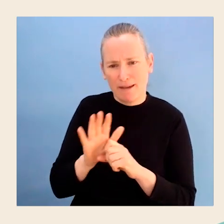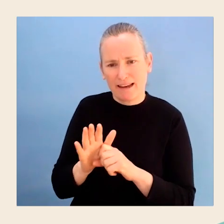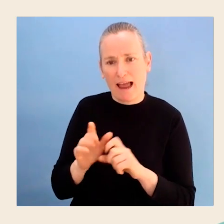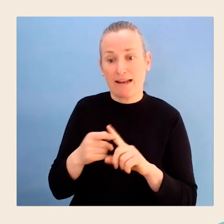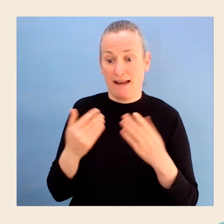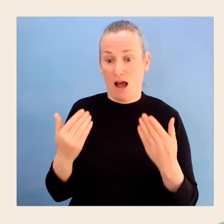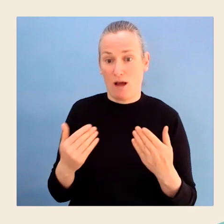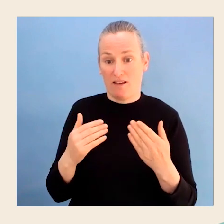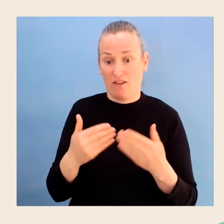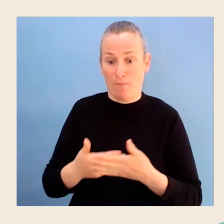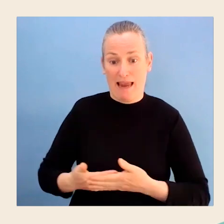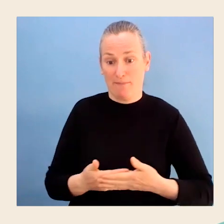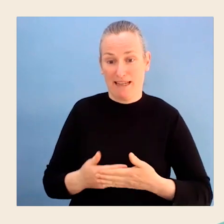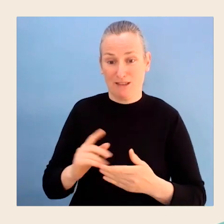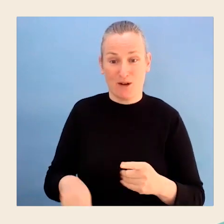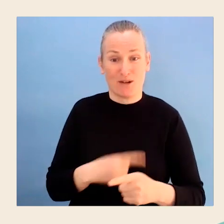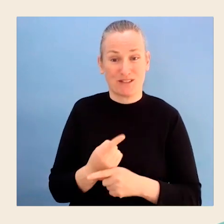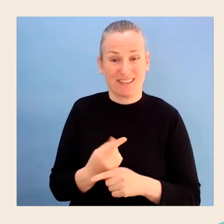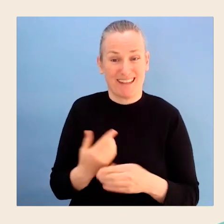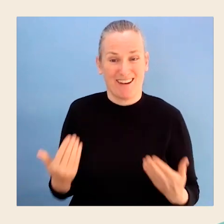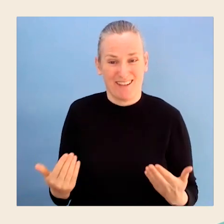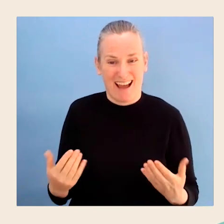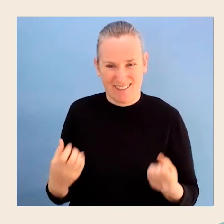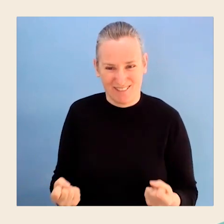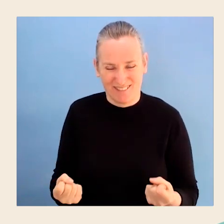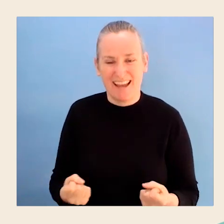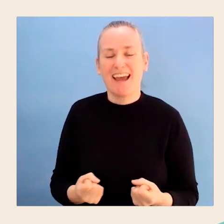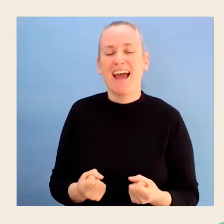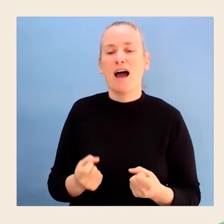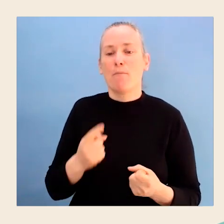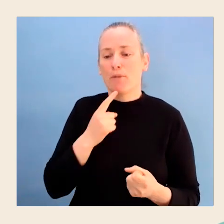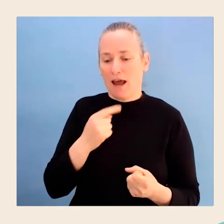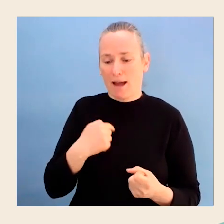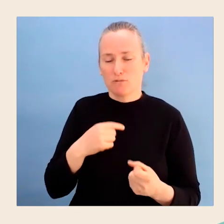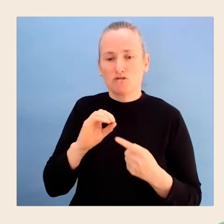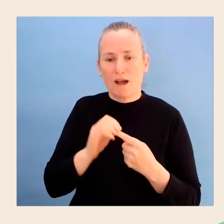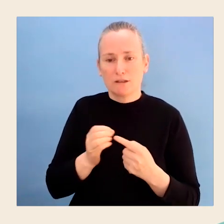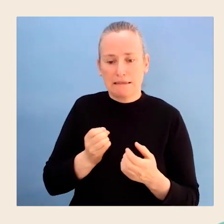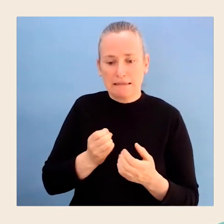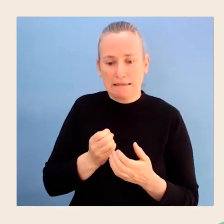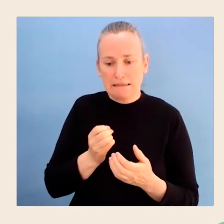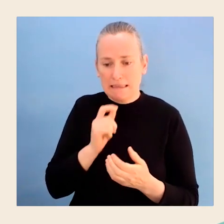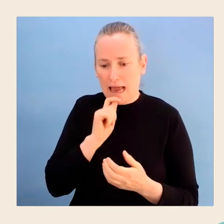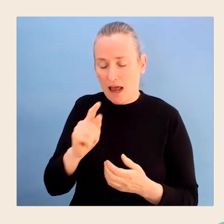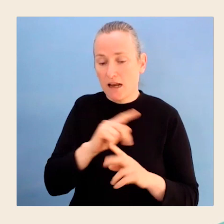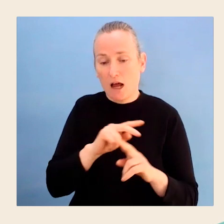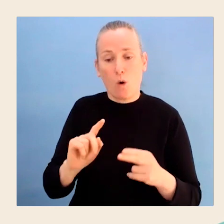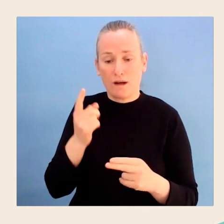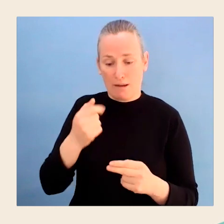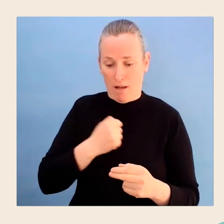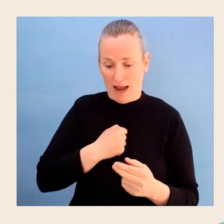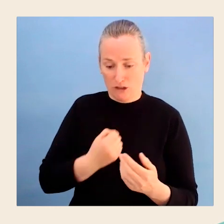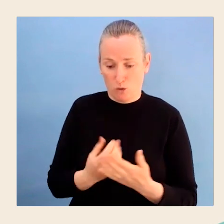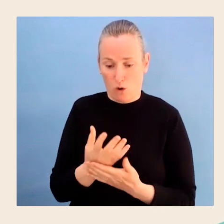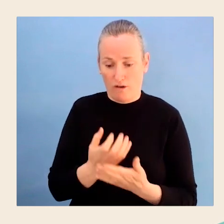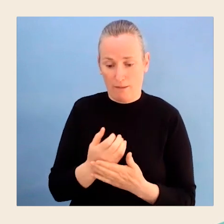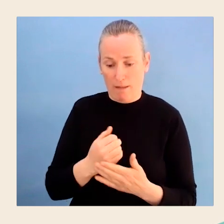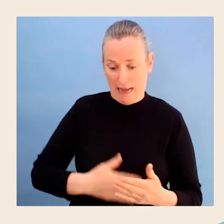but I've been trying to tell not only my story, my lived experience as someone with dwarfism,